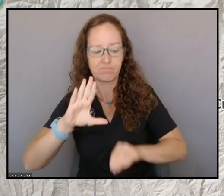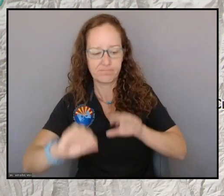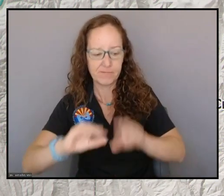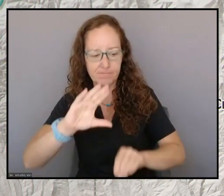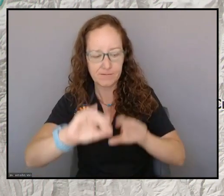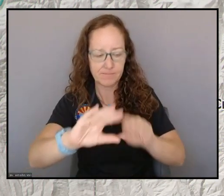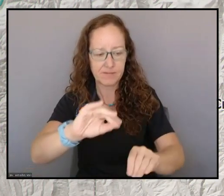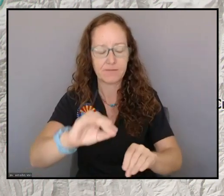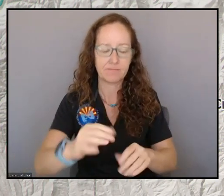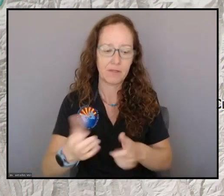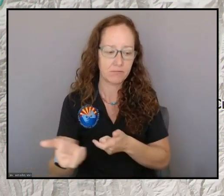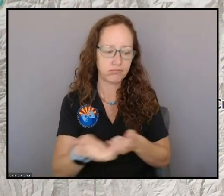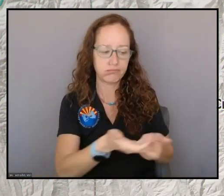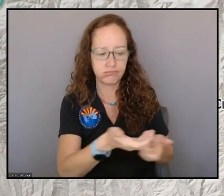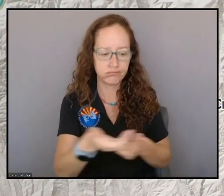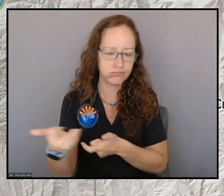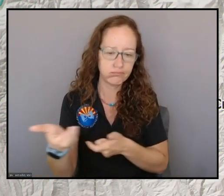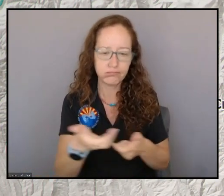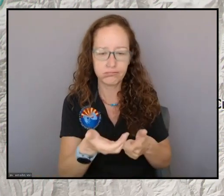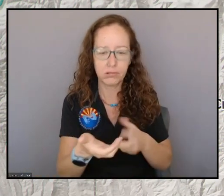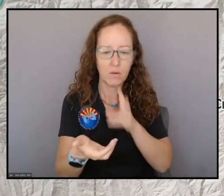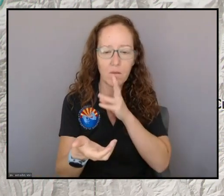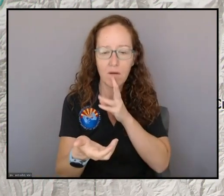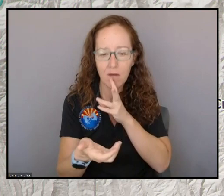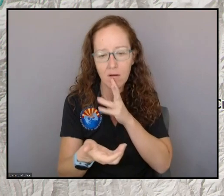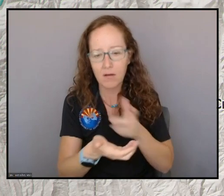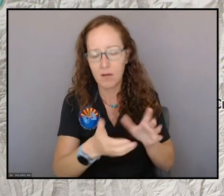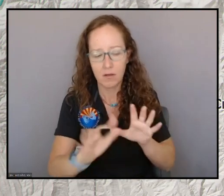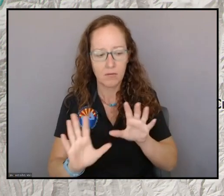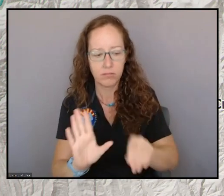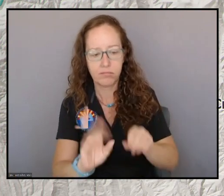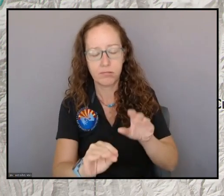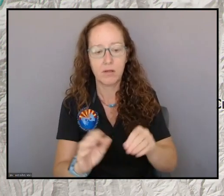edge and we work interior in the fire, removing the sources